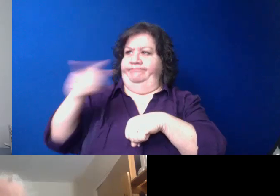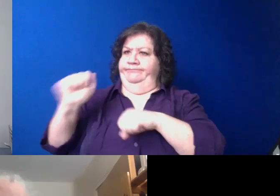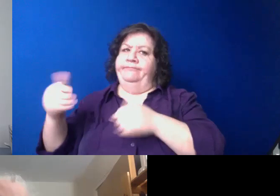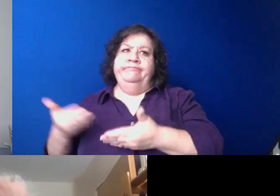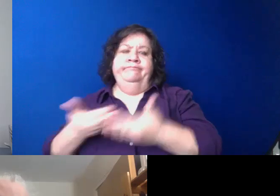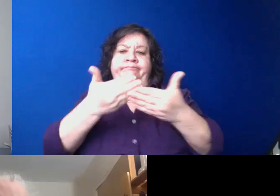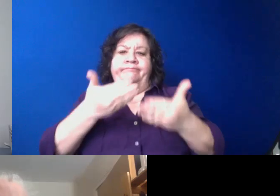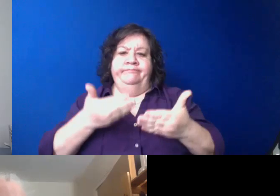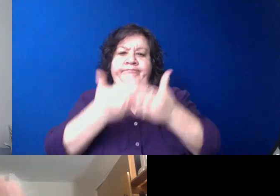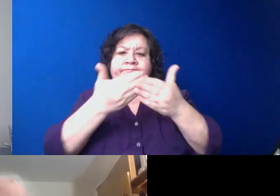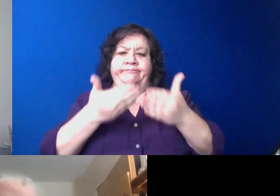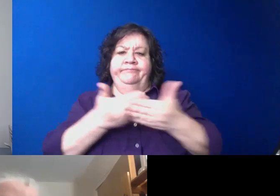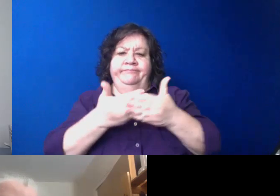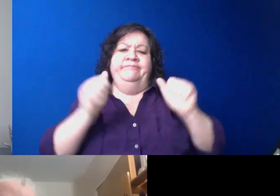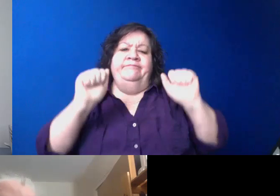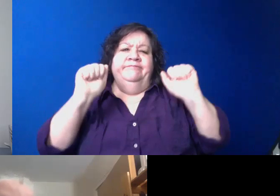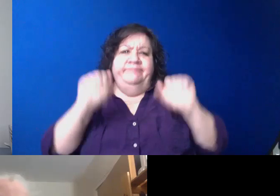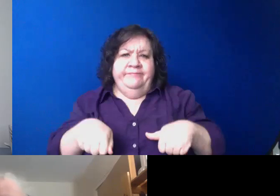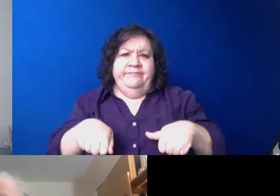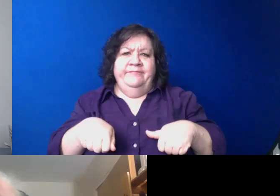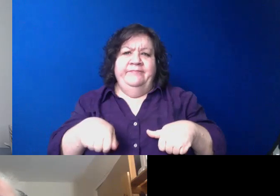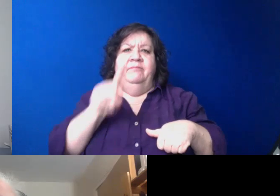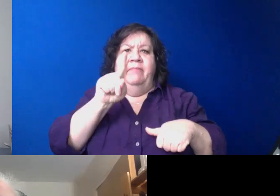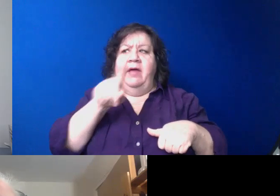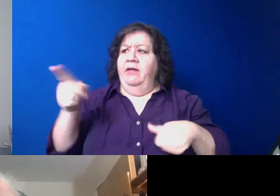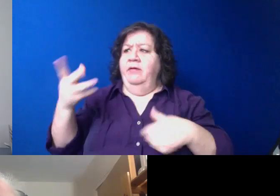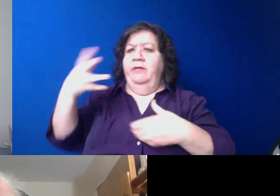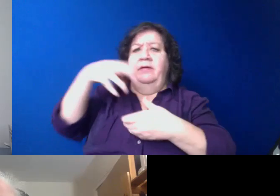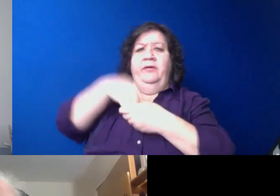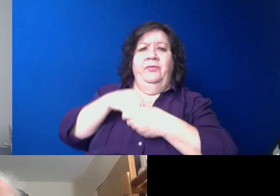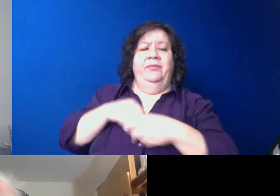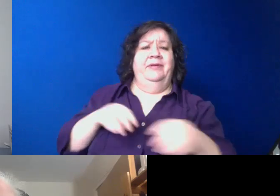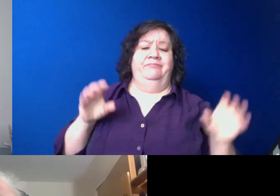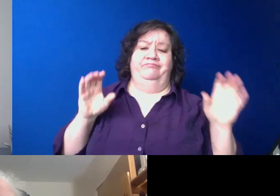so i think this is a really critical area so i might just stop there for a minute and alham but